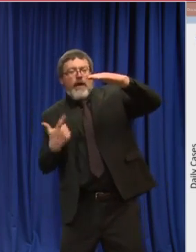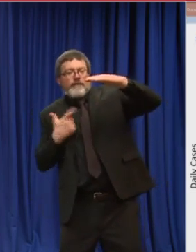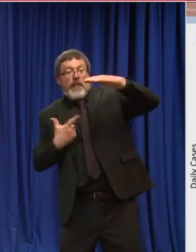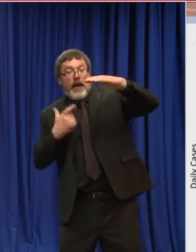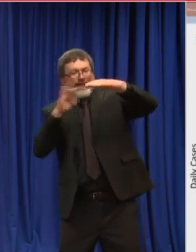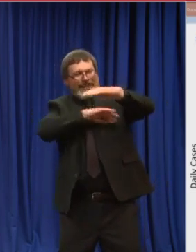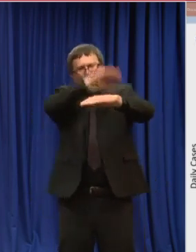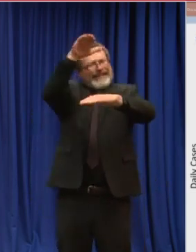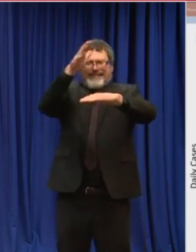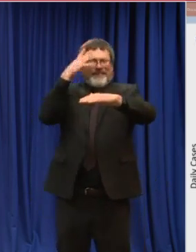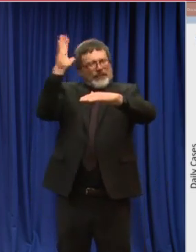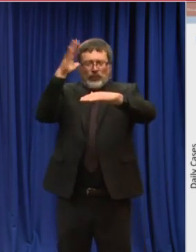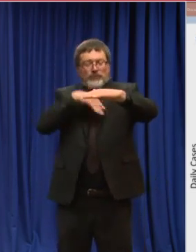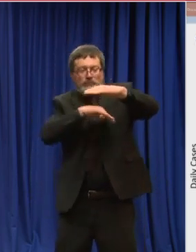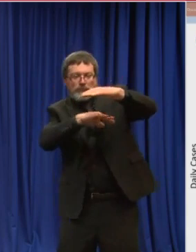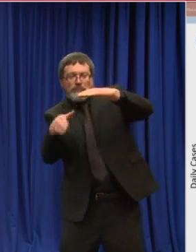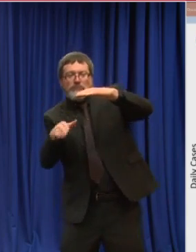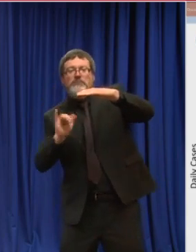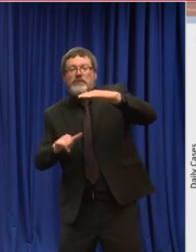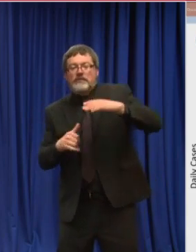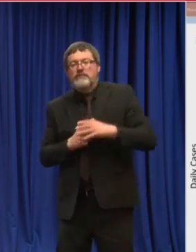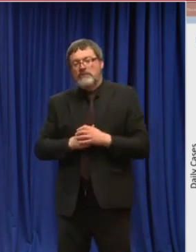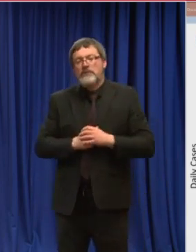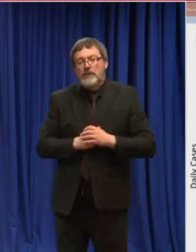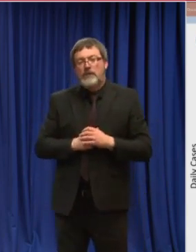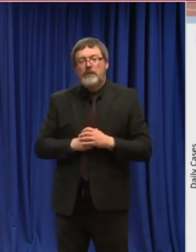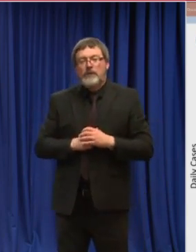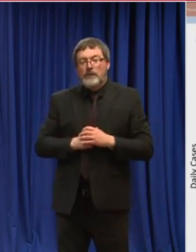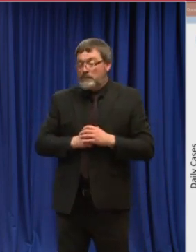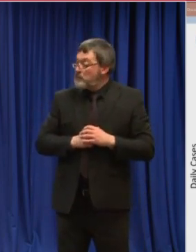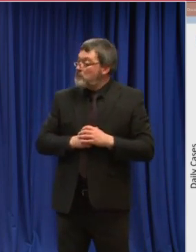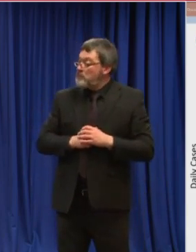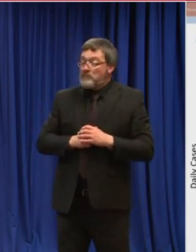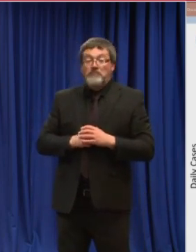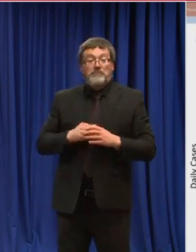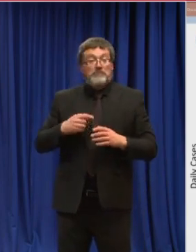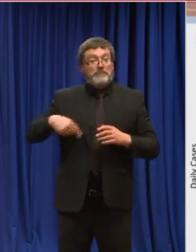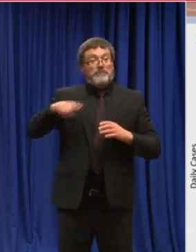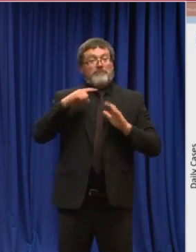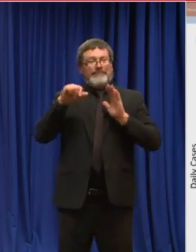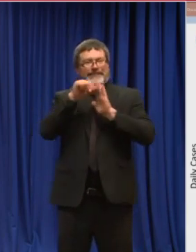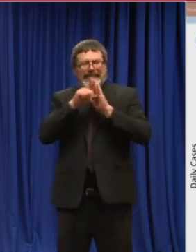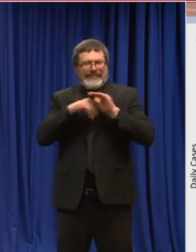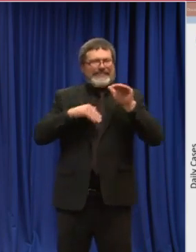SO IF OUR SOCIAL DISTANCING PERSON AND COMMUNITY MITIGATION STRATEGY IS STRONG ENOUGH.